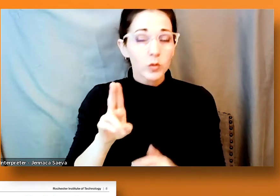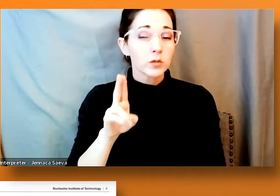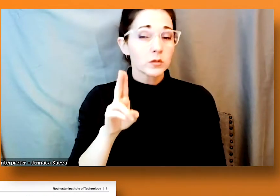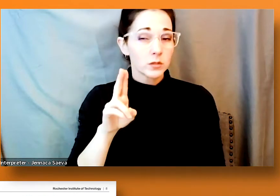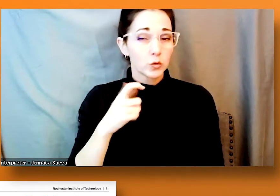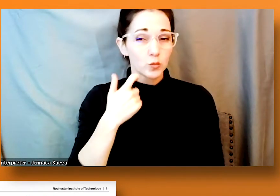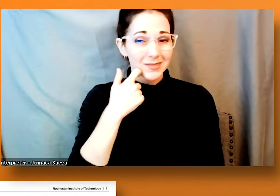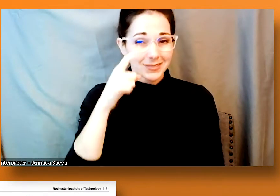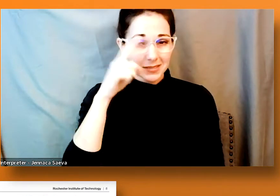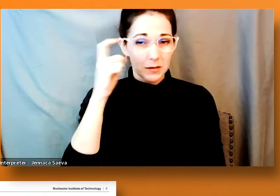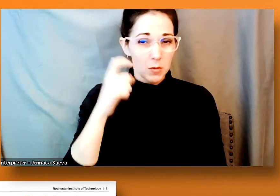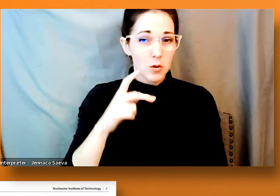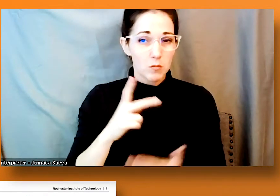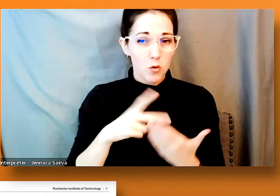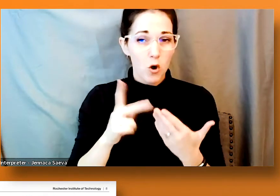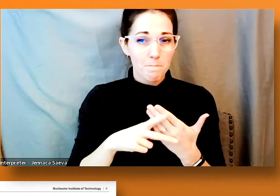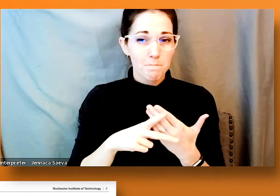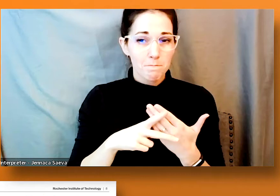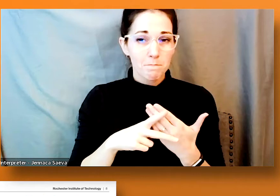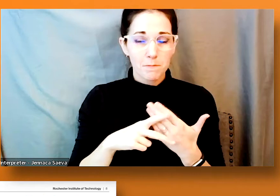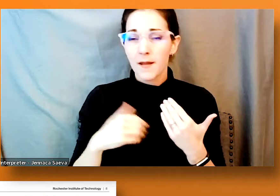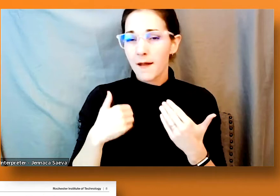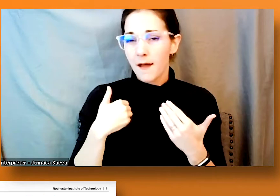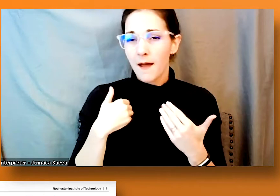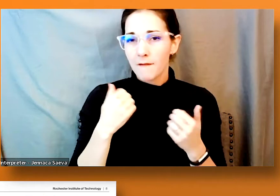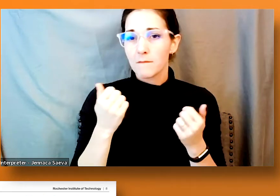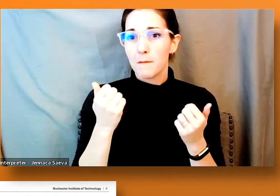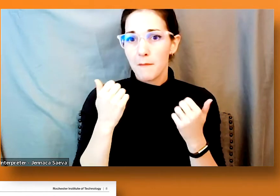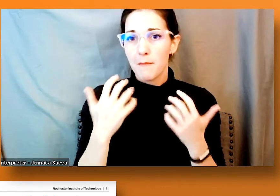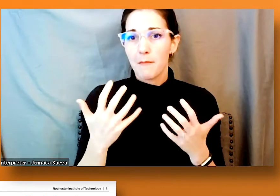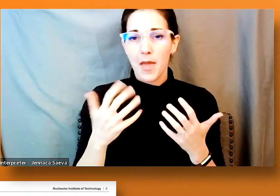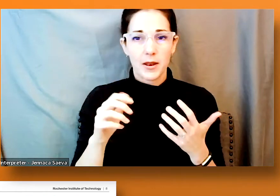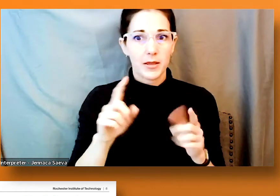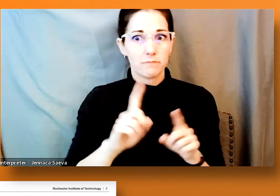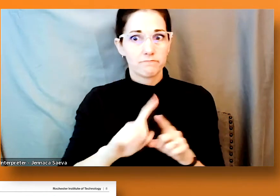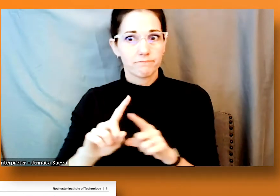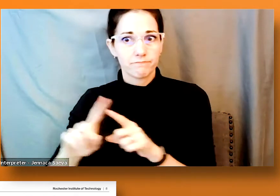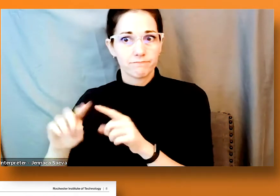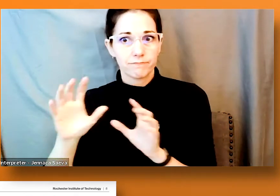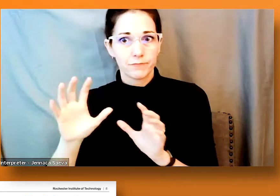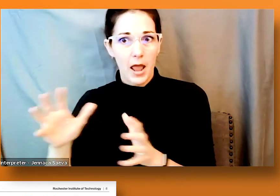Summer programs have a lot of other categories,